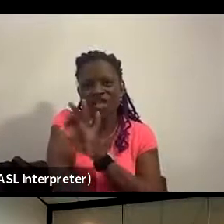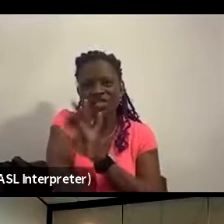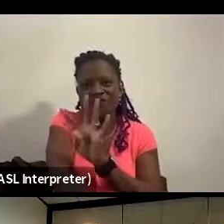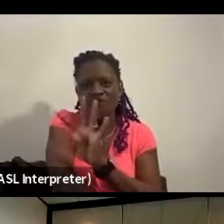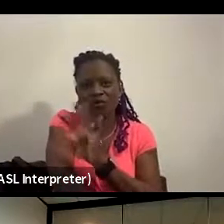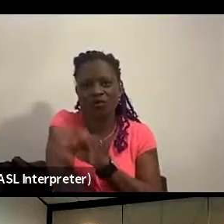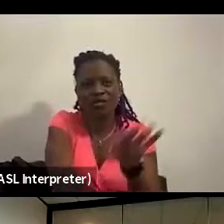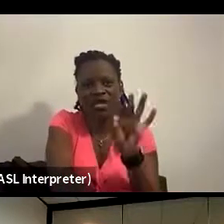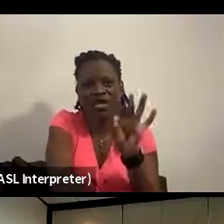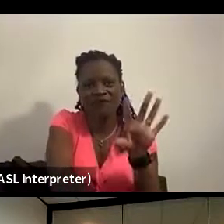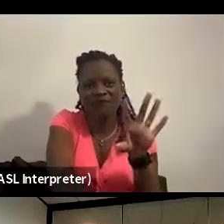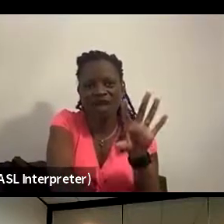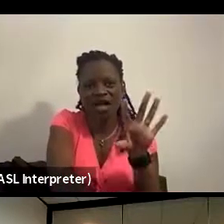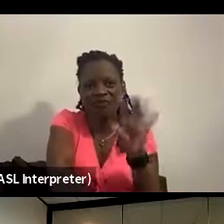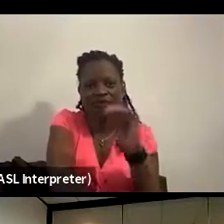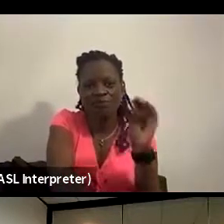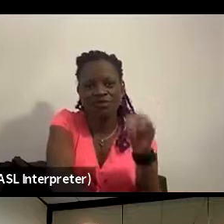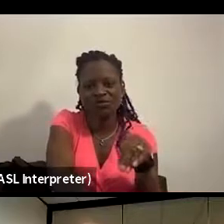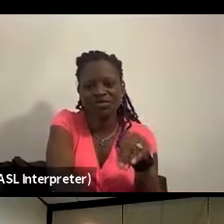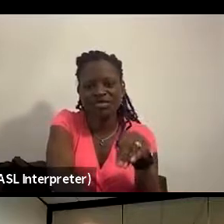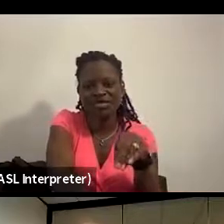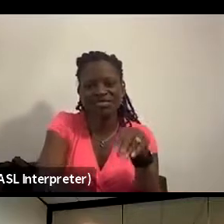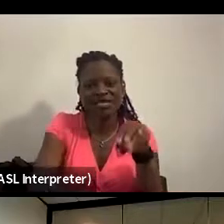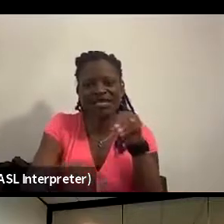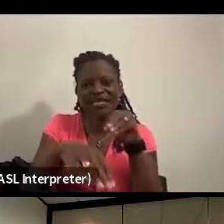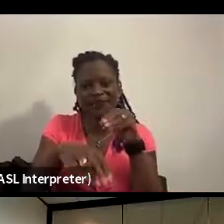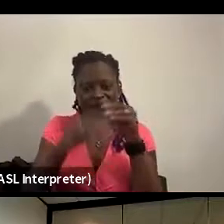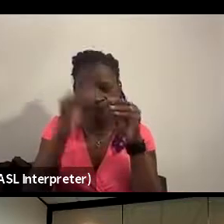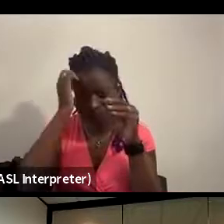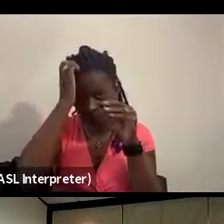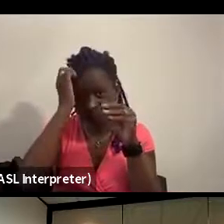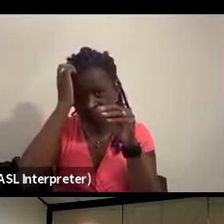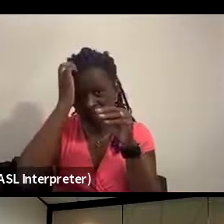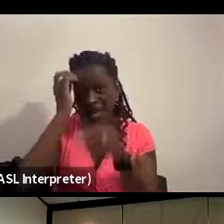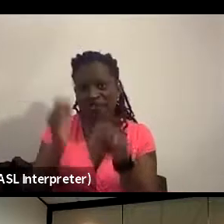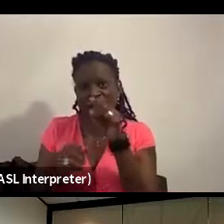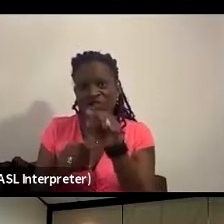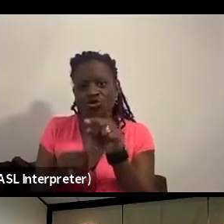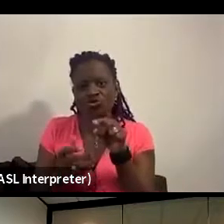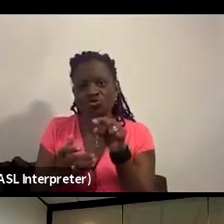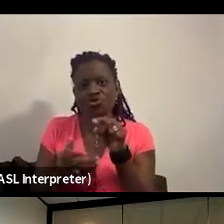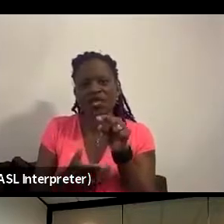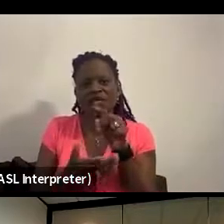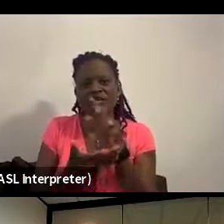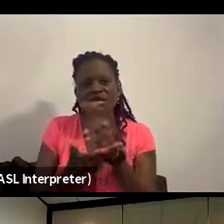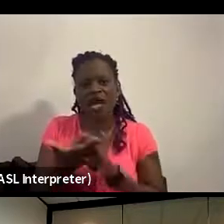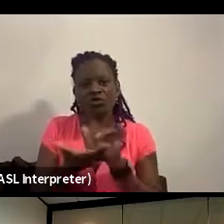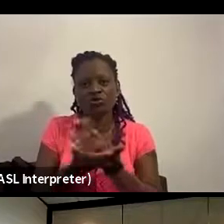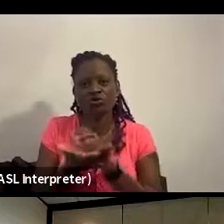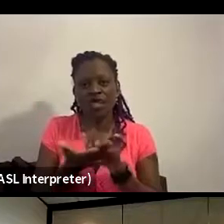And Dr. Chenda, you calculated what percentage thirty nine is of the total number of people vaccinated.